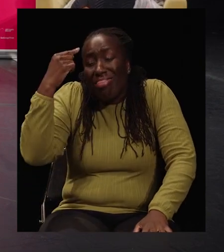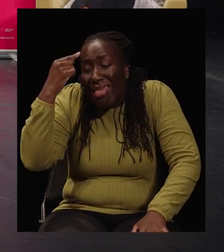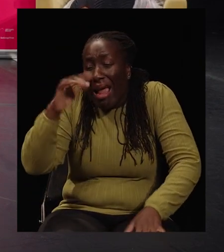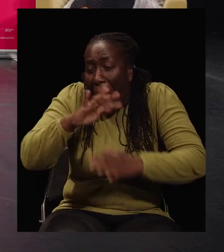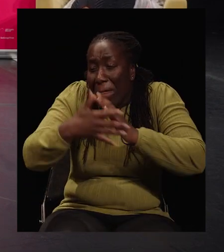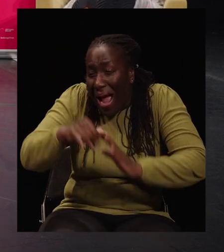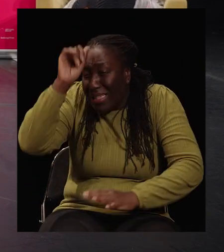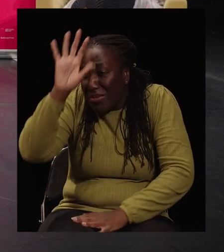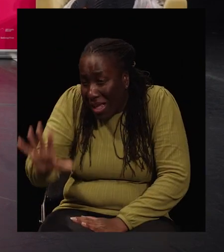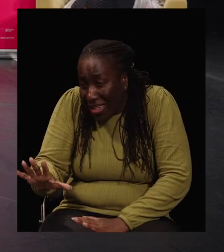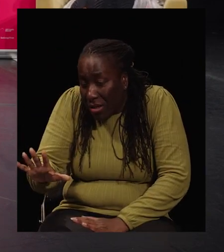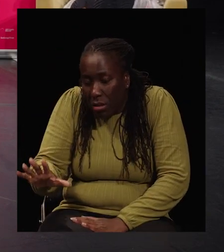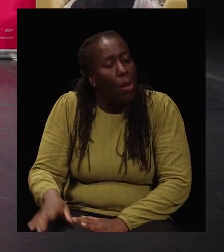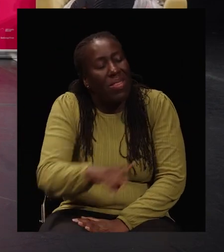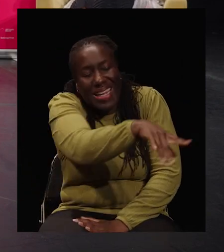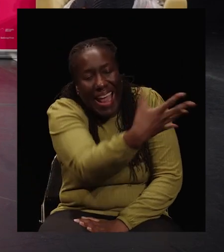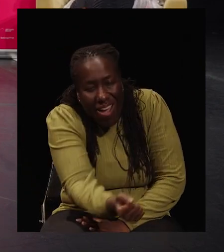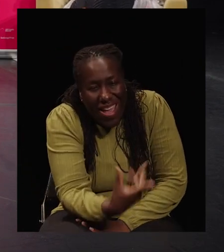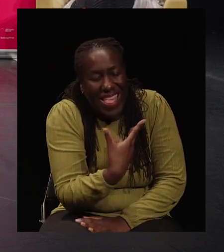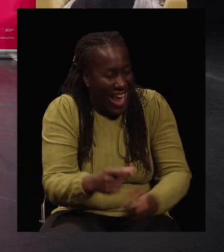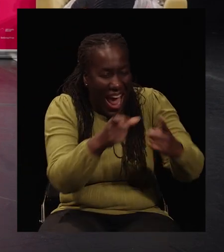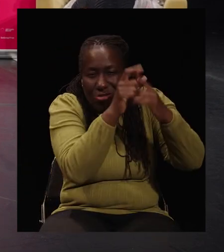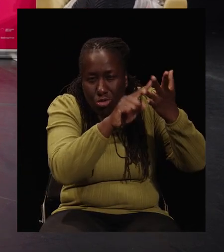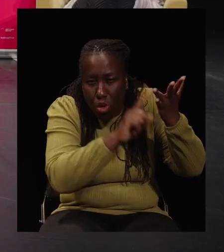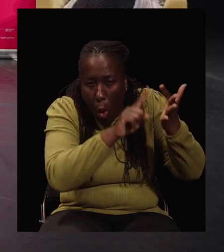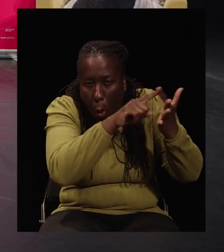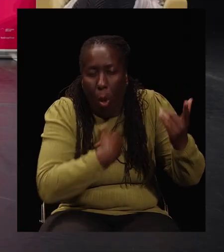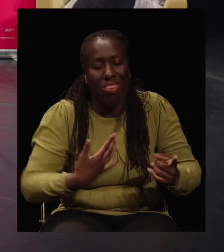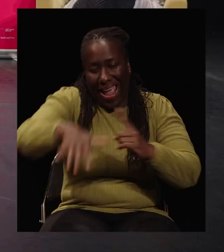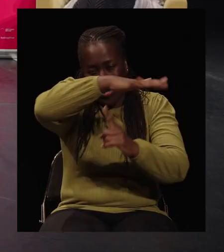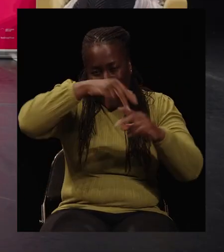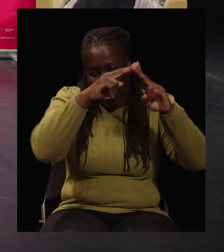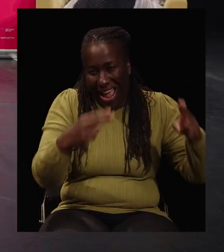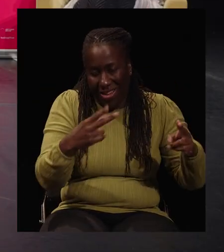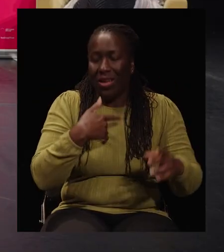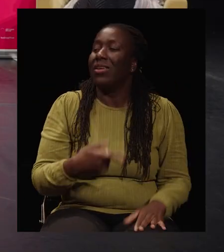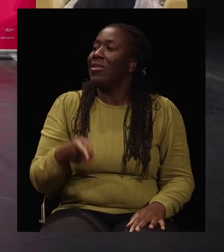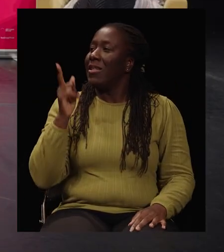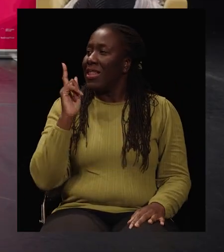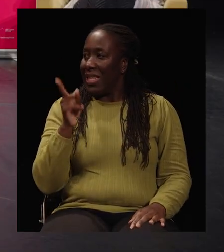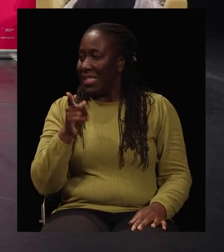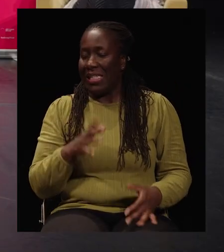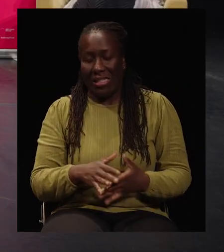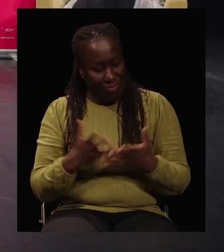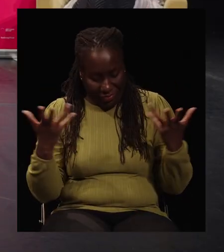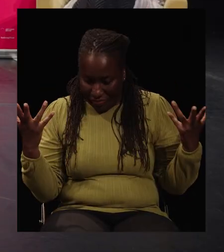because they had the dole, and they had social housing and a welfare state, you know, so there's a real, this is a through line across every industry